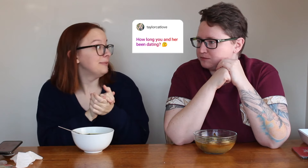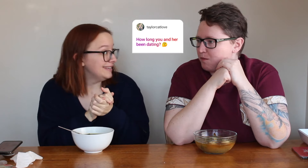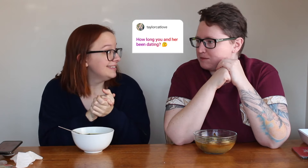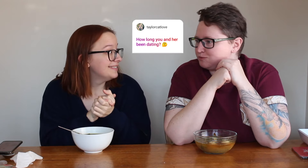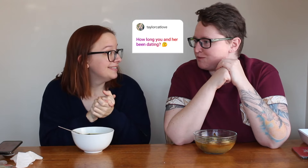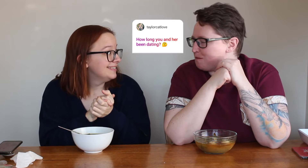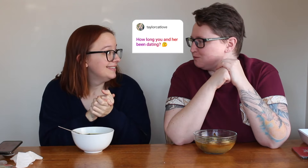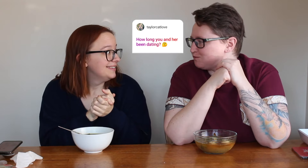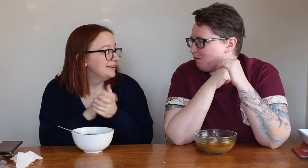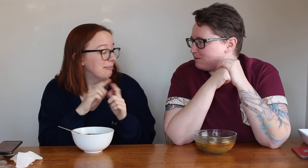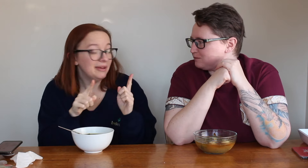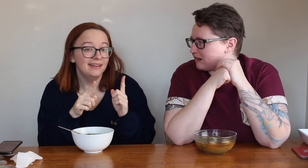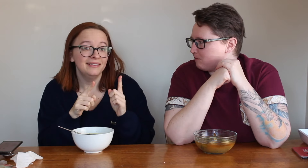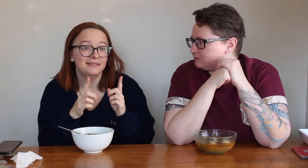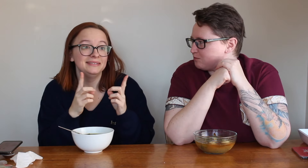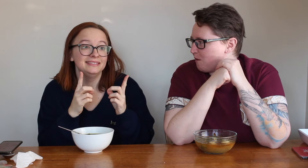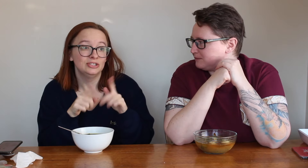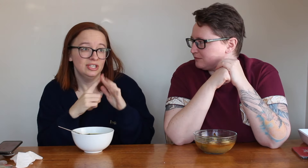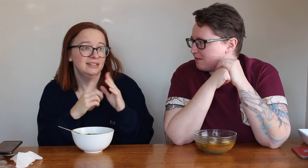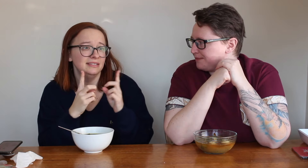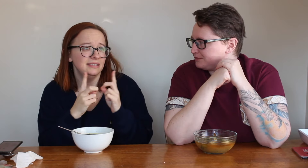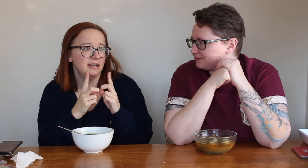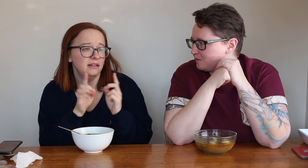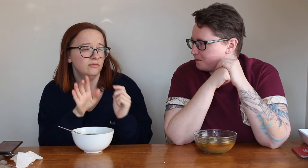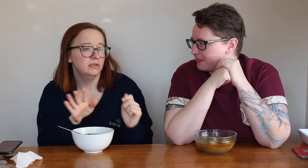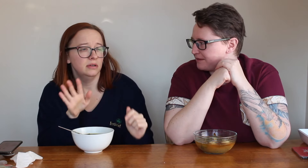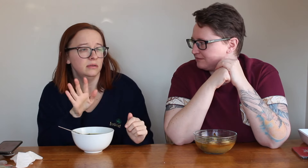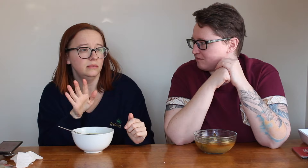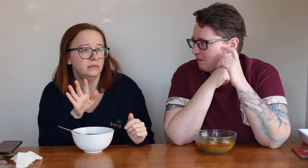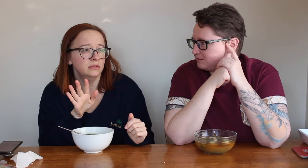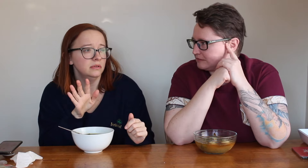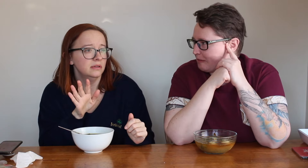Or it could be different. It's totally up to you. Okay.